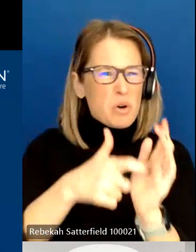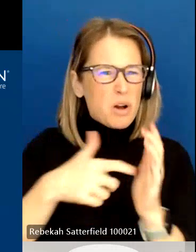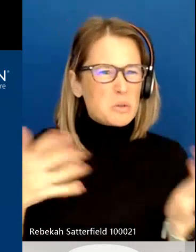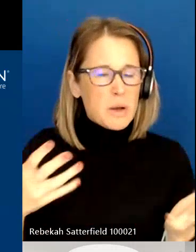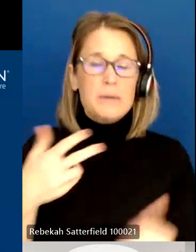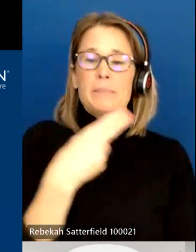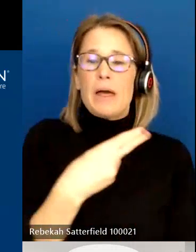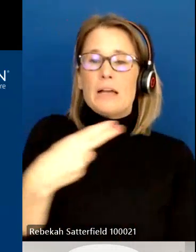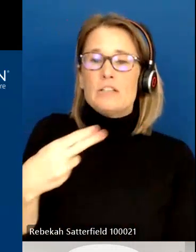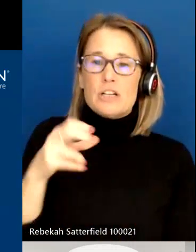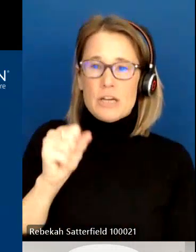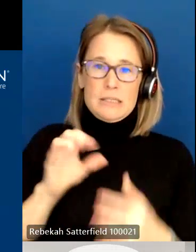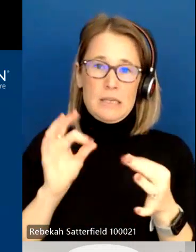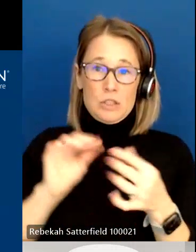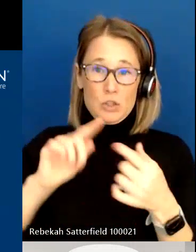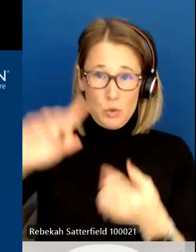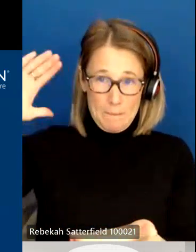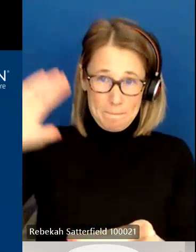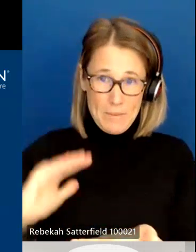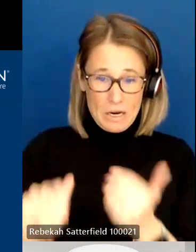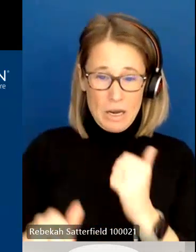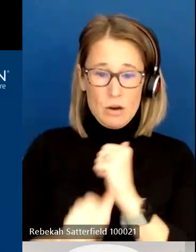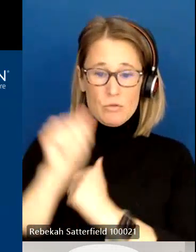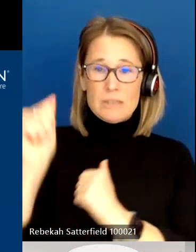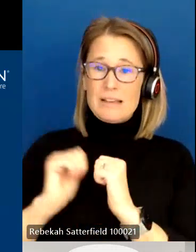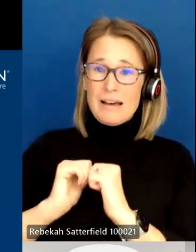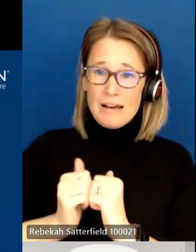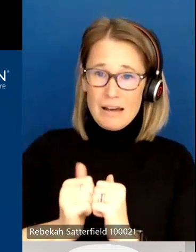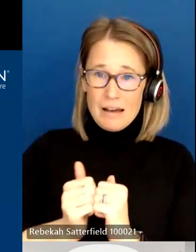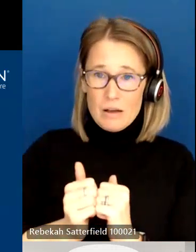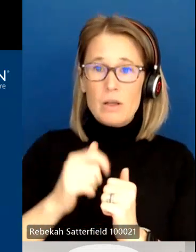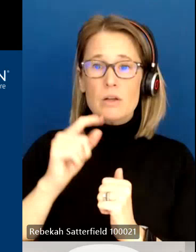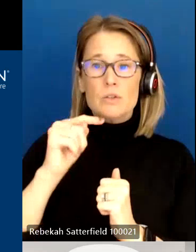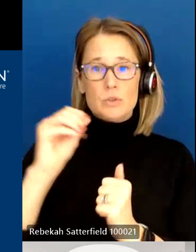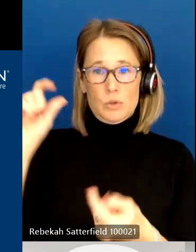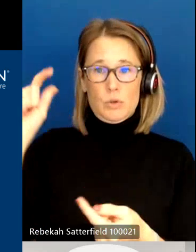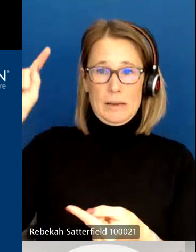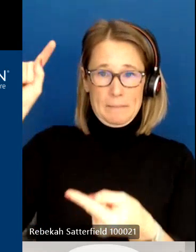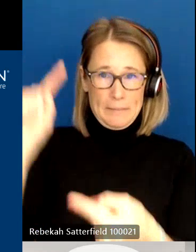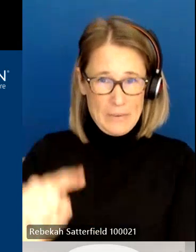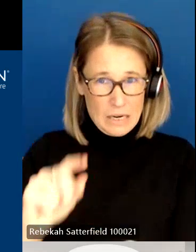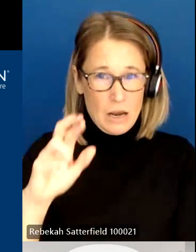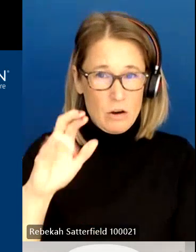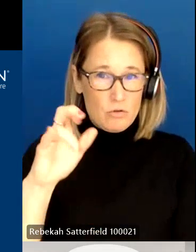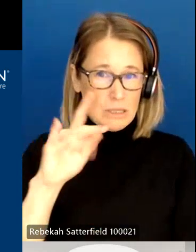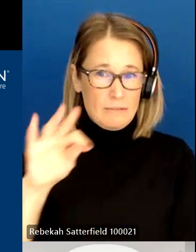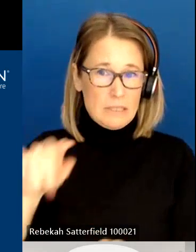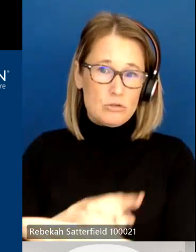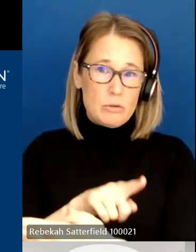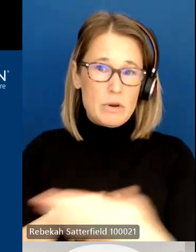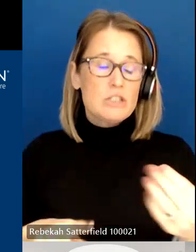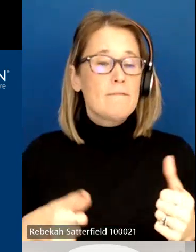mitigate the risks to take steps to mitigate the risk of discrimination the first thing it makes